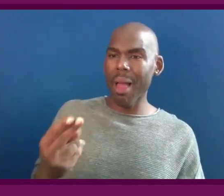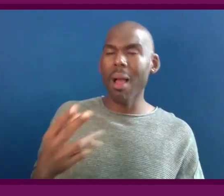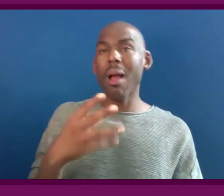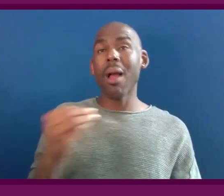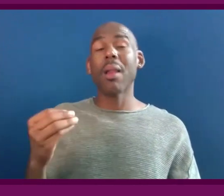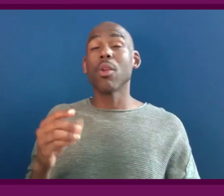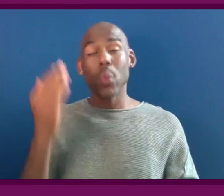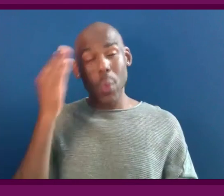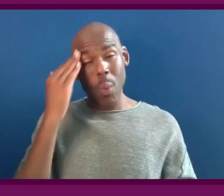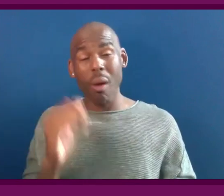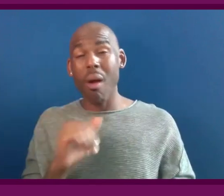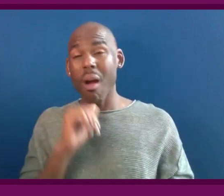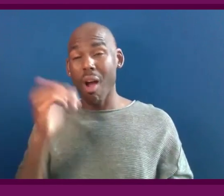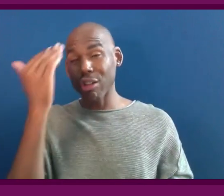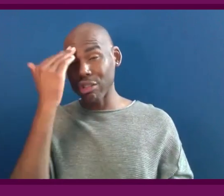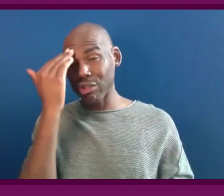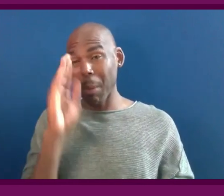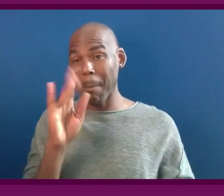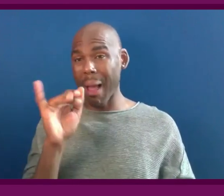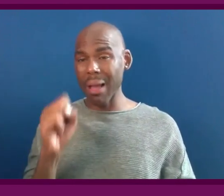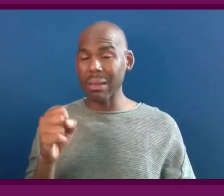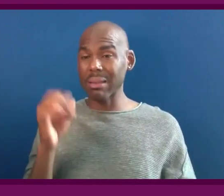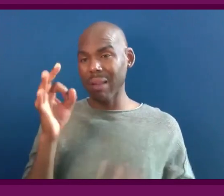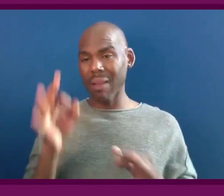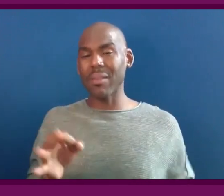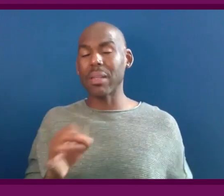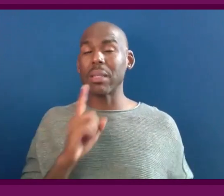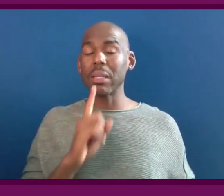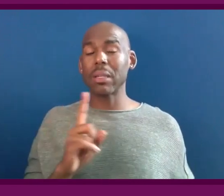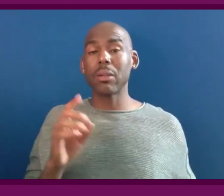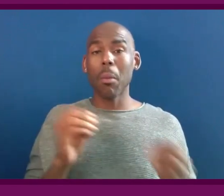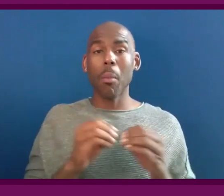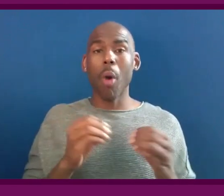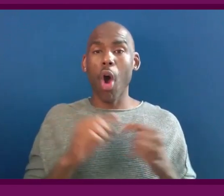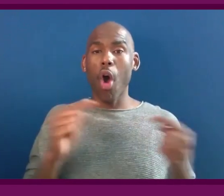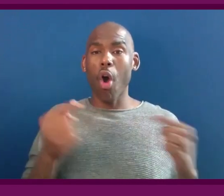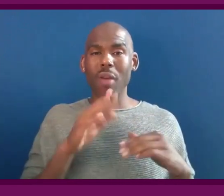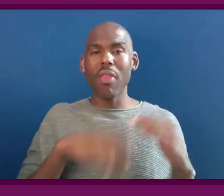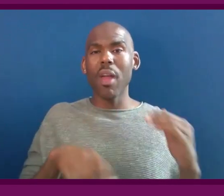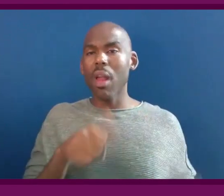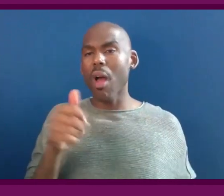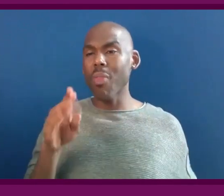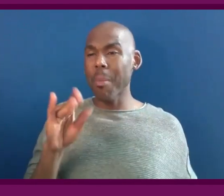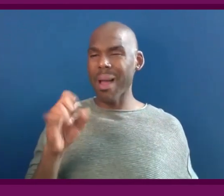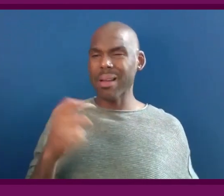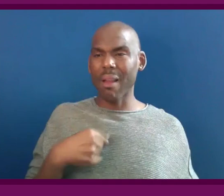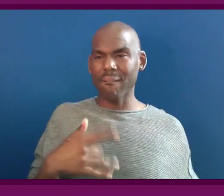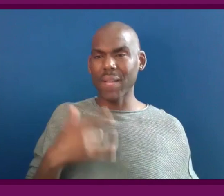And unconscious bias, it definitely is so much more harmful than other biases, I think,